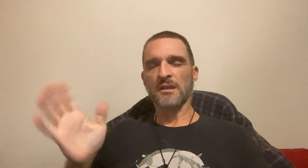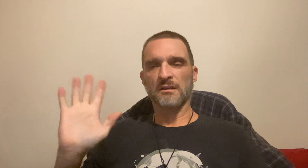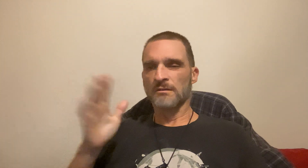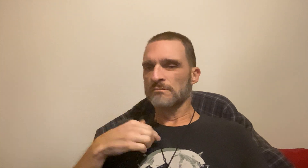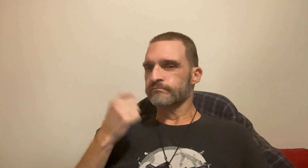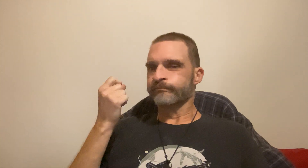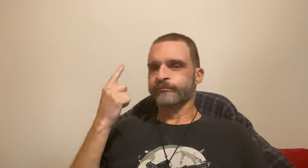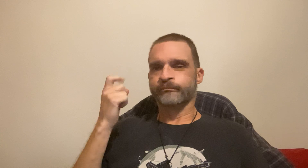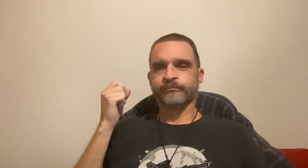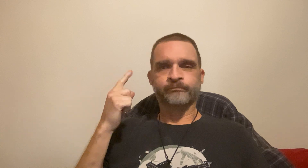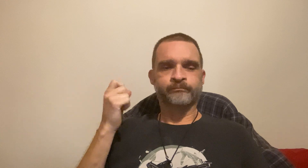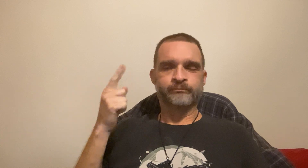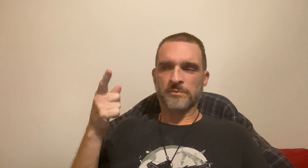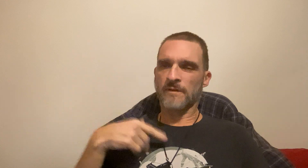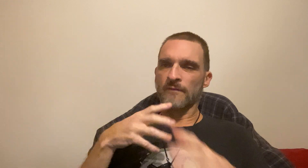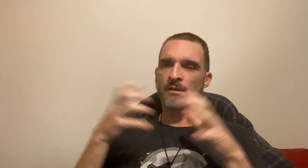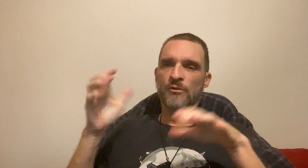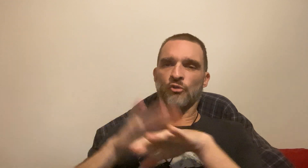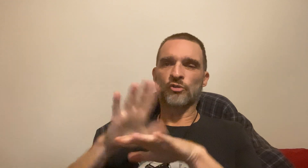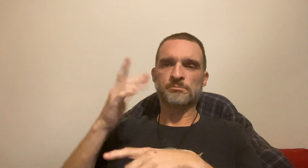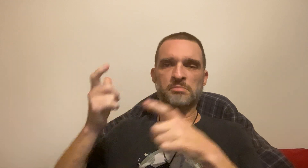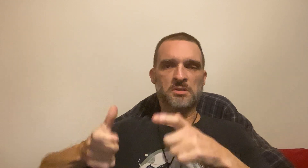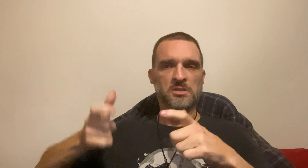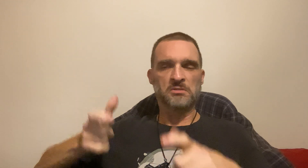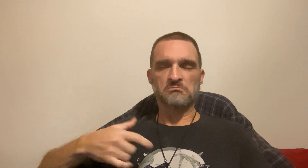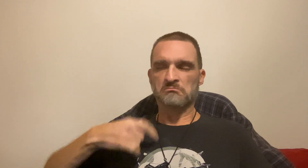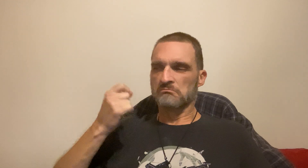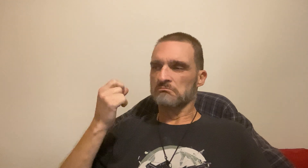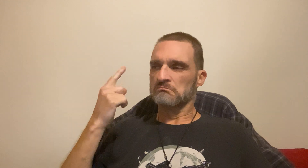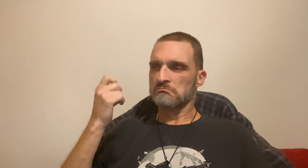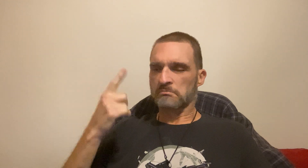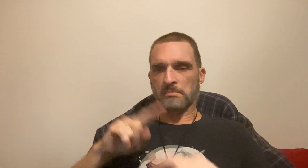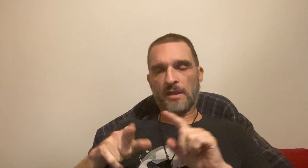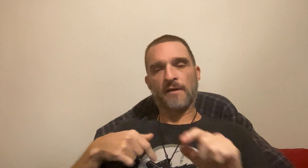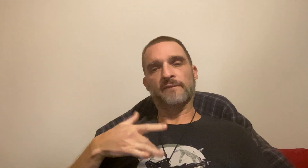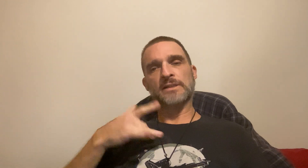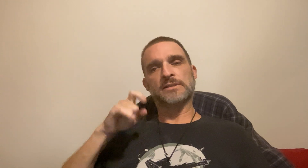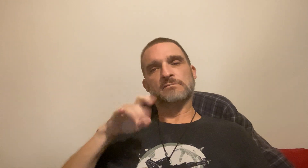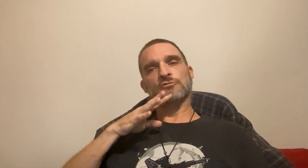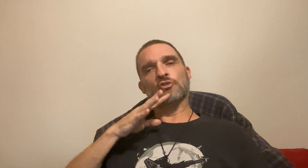or other plans. I completely understood and get it. He has a lot on his plate. I get it. But I feel the need